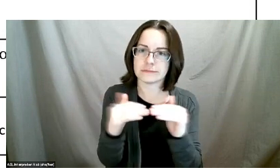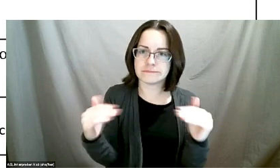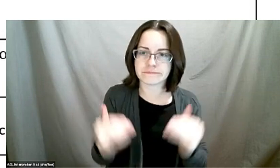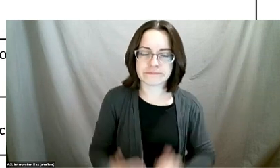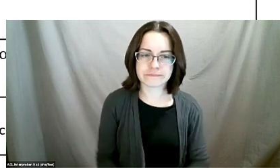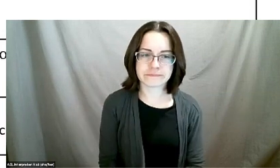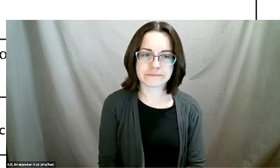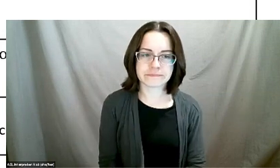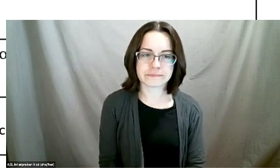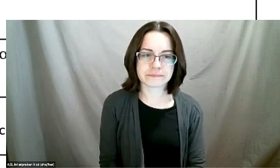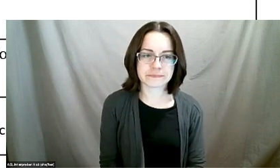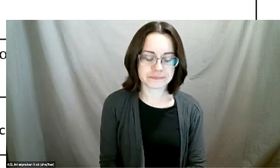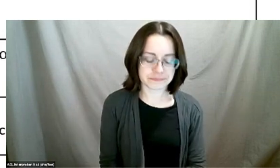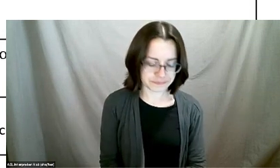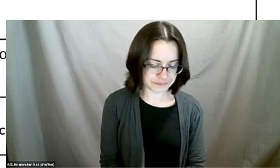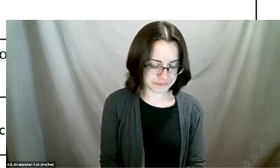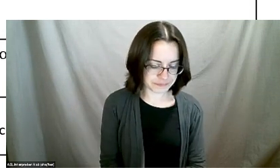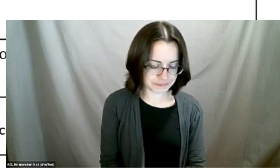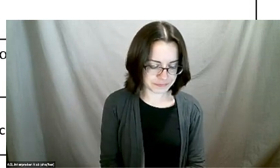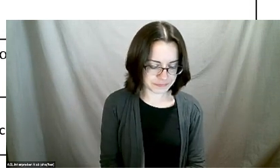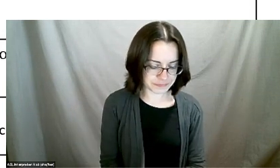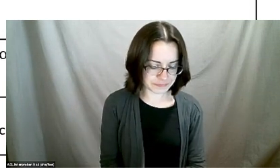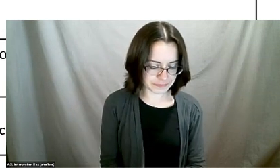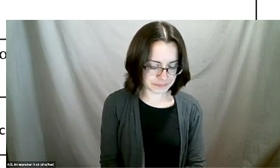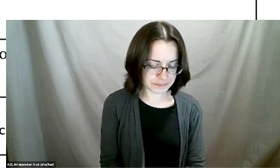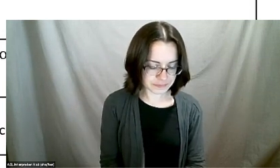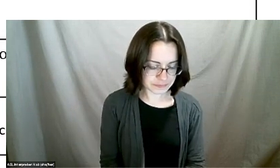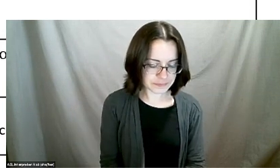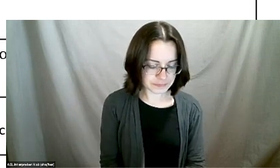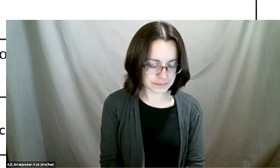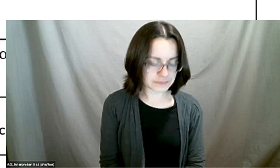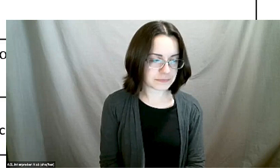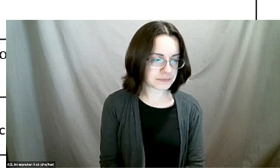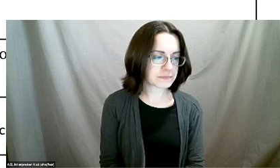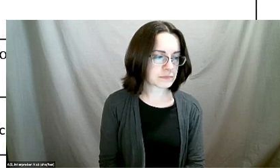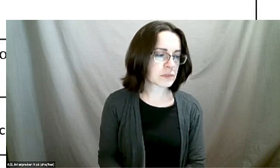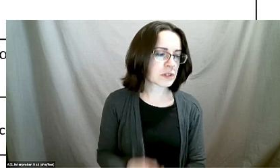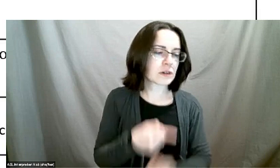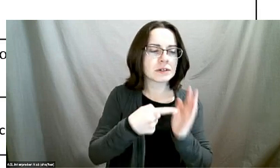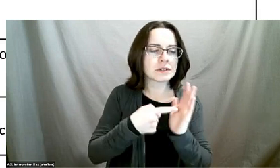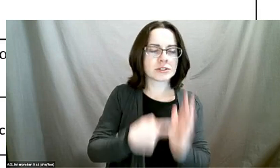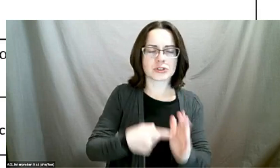So this is just a larger grid of different options used for